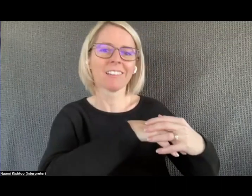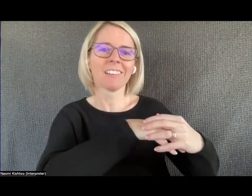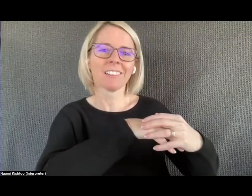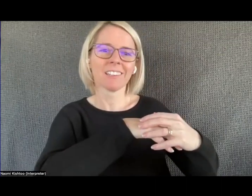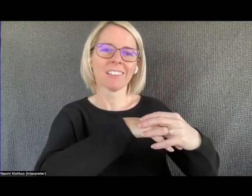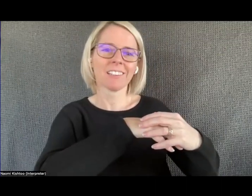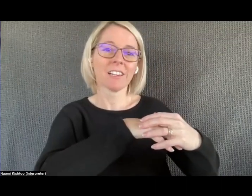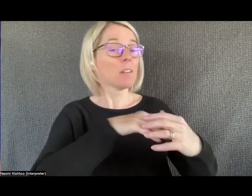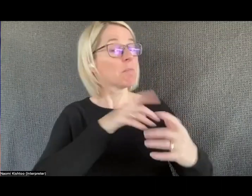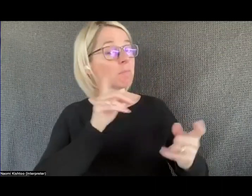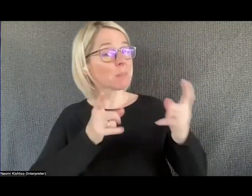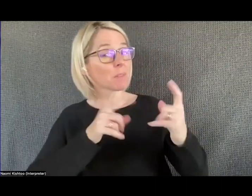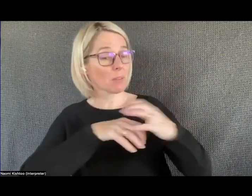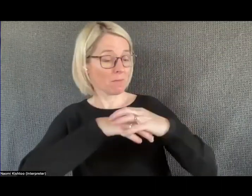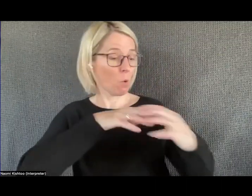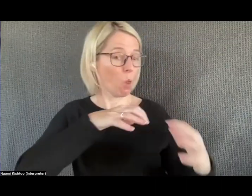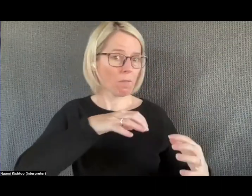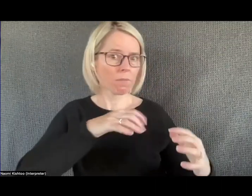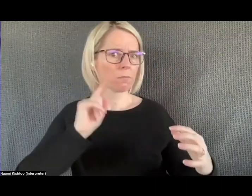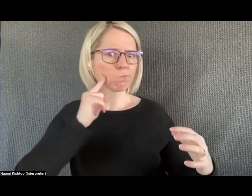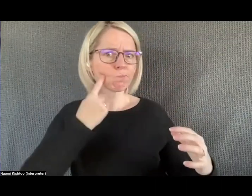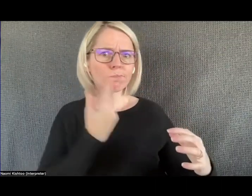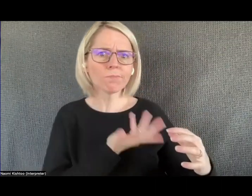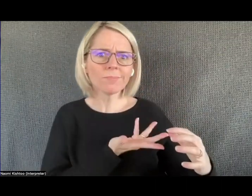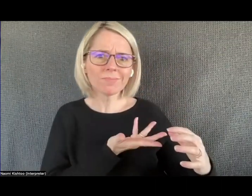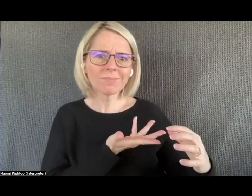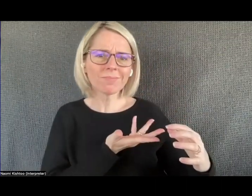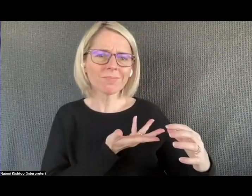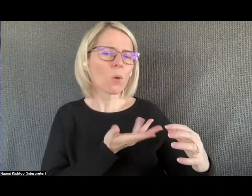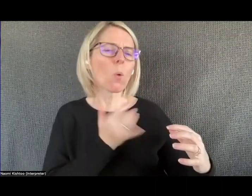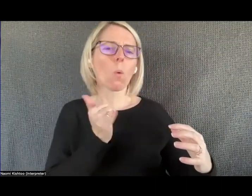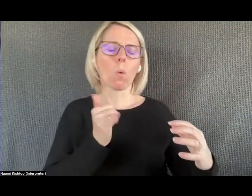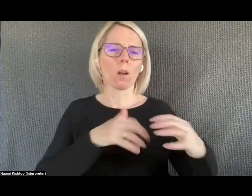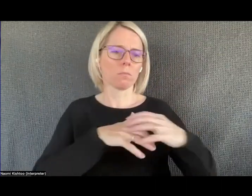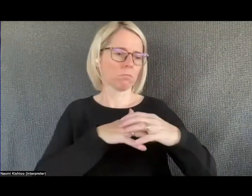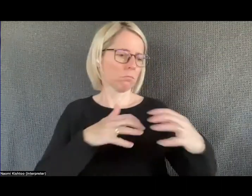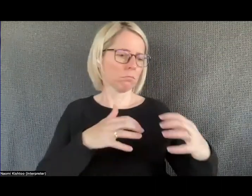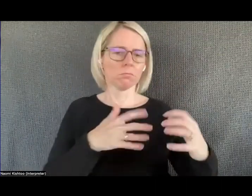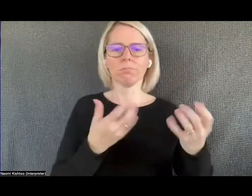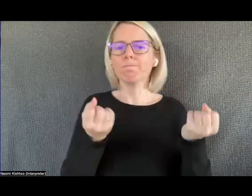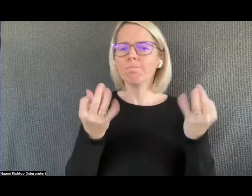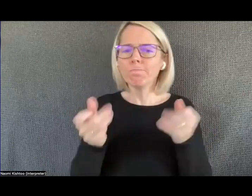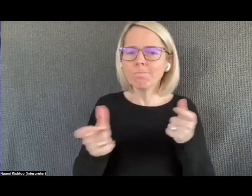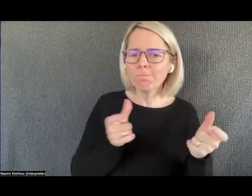be on purpose or sometimes it might be “I just lost control”, and sometimes we might not ever